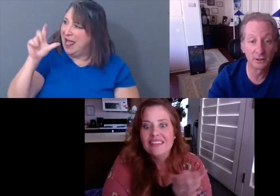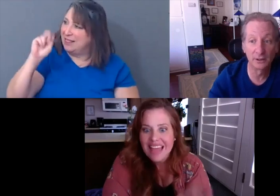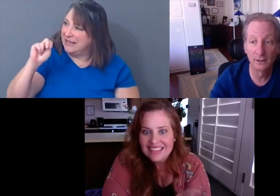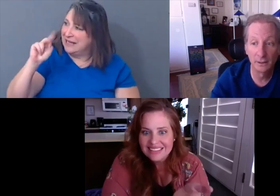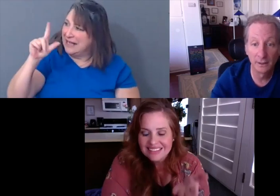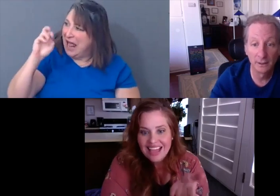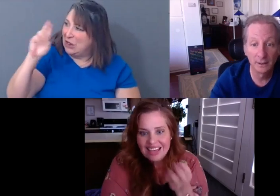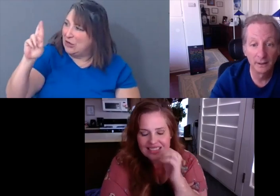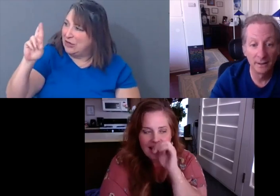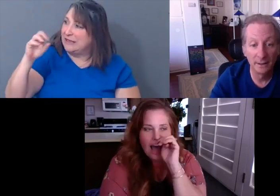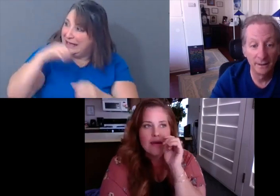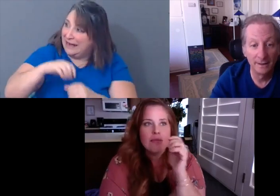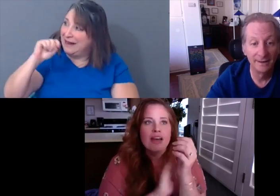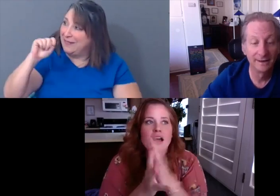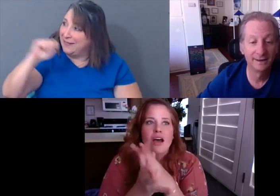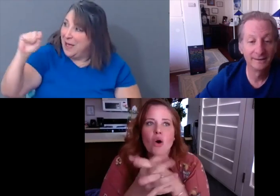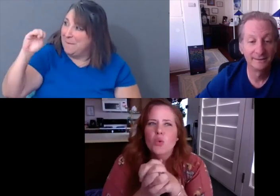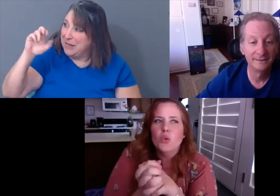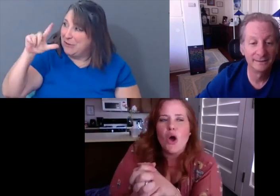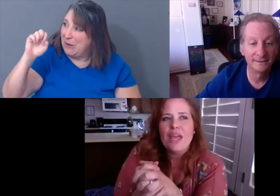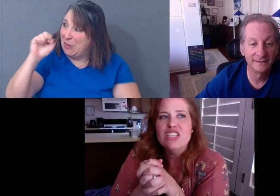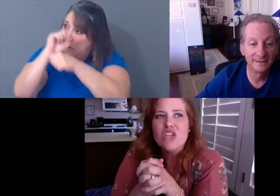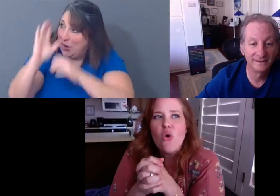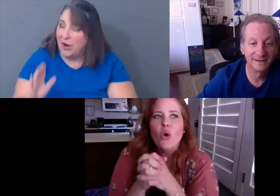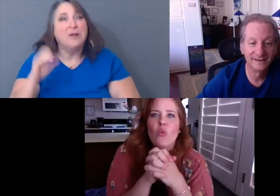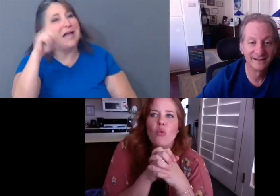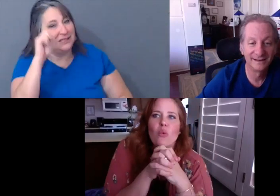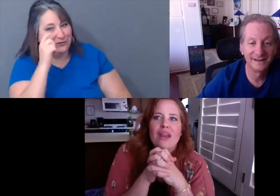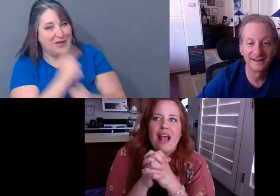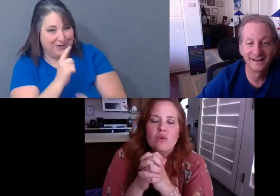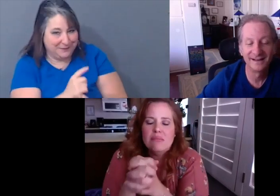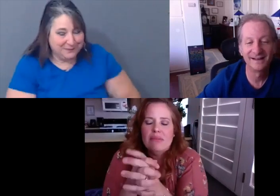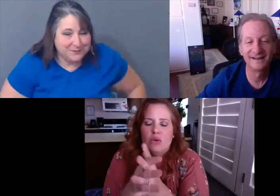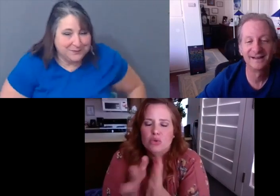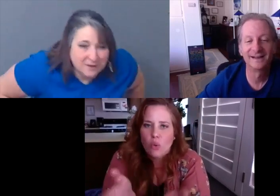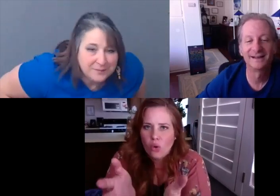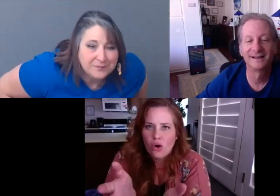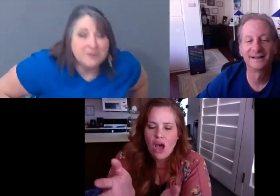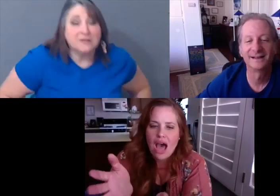Oh yes, yes. Ooh, okay. So when I went to middle school,